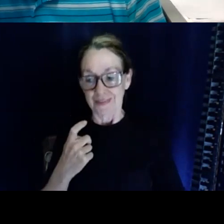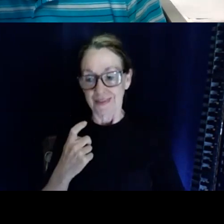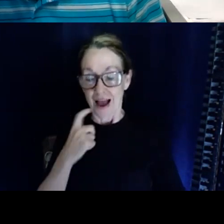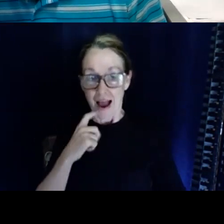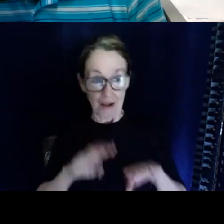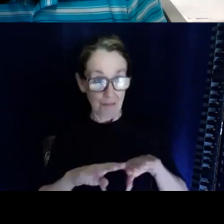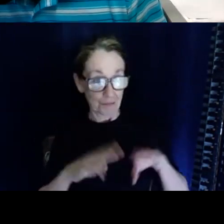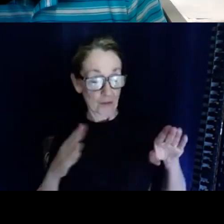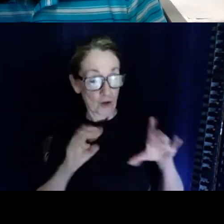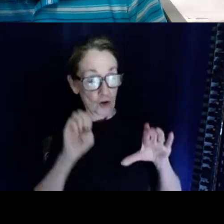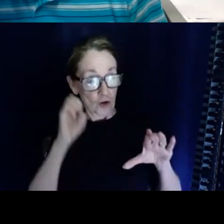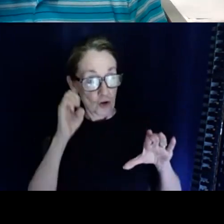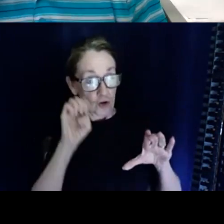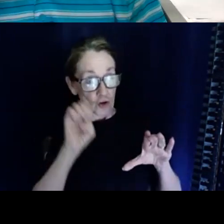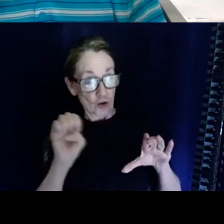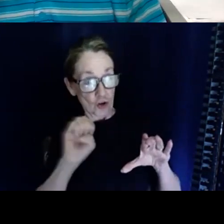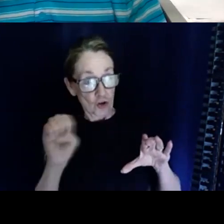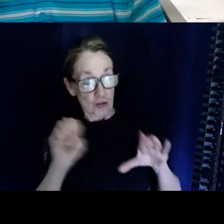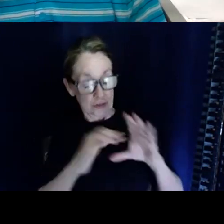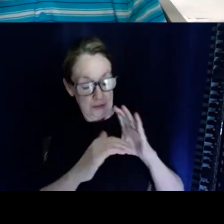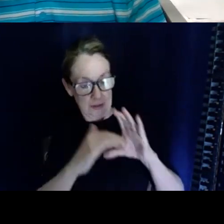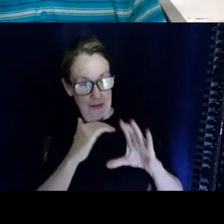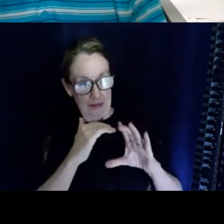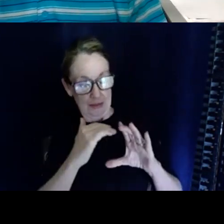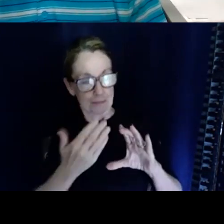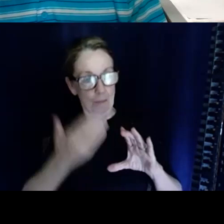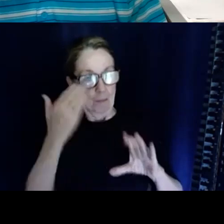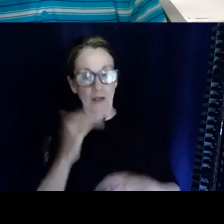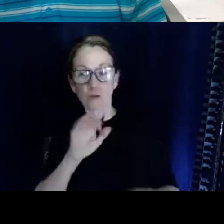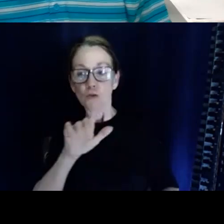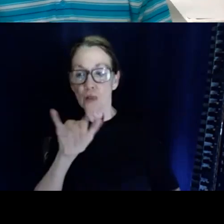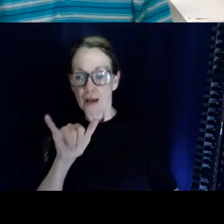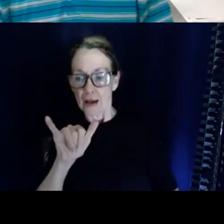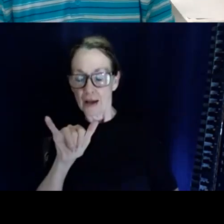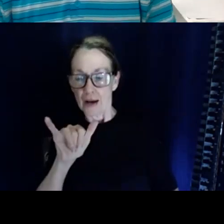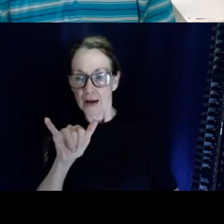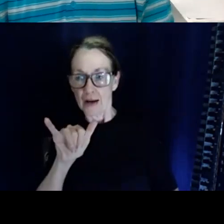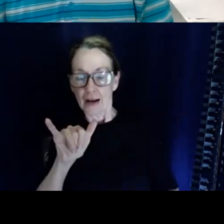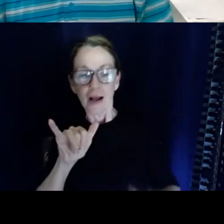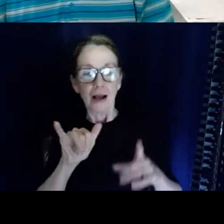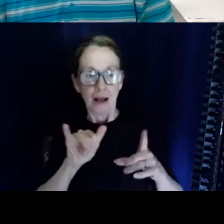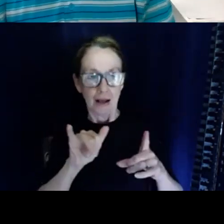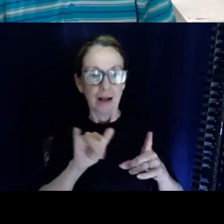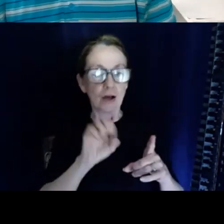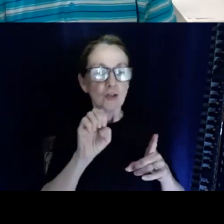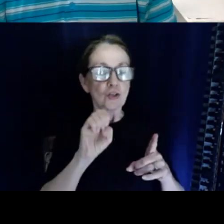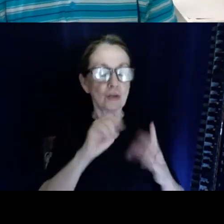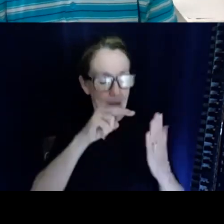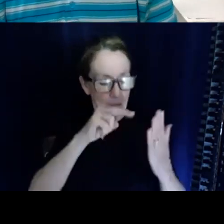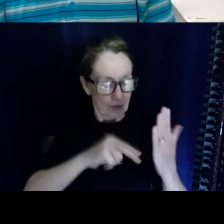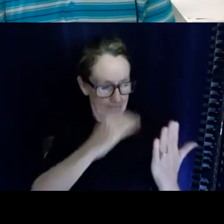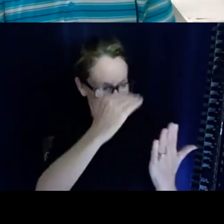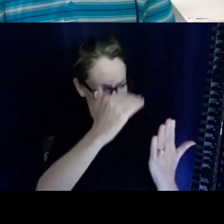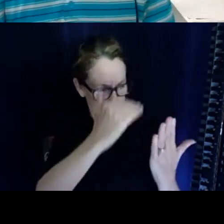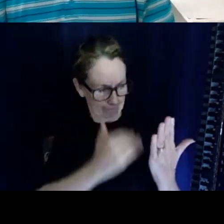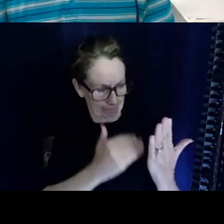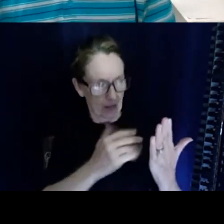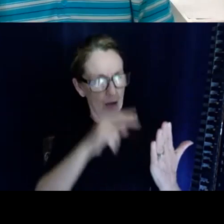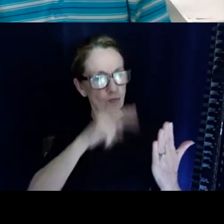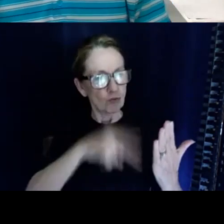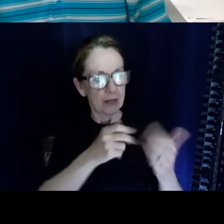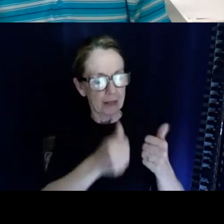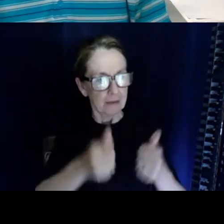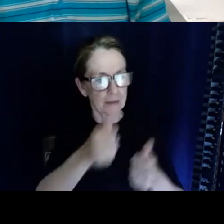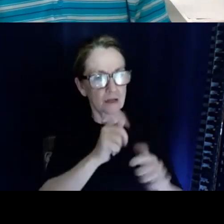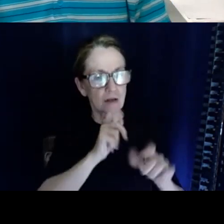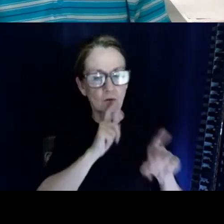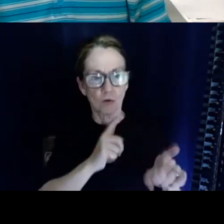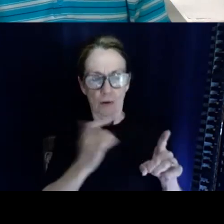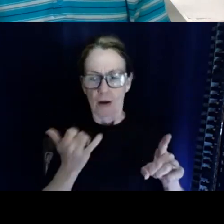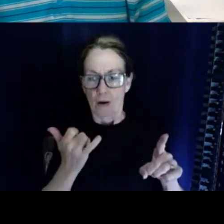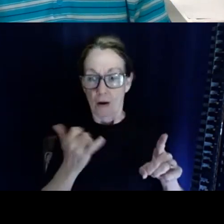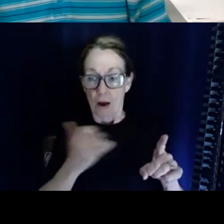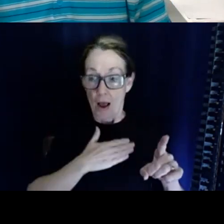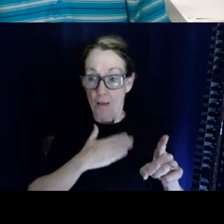THAT'S A VERY GOOD QUESTION. AND I ACTUALLY OPENED UP THE EMAIL THAT EARNEST SHARED WITH THE COMMISSION BACK IN JULY, WHICH HAD THE FULL LANGUAGE OF THE EXECUTIVE ORDER.